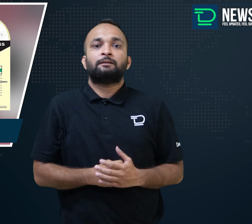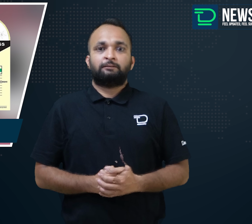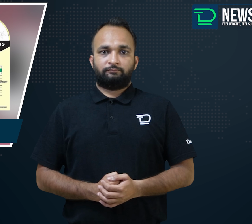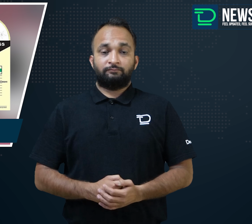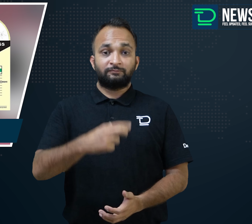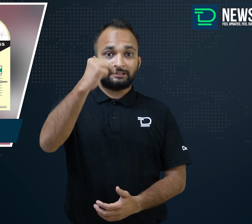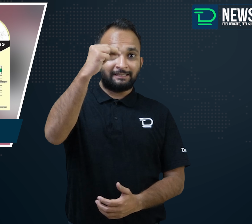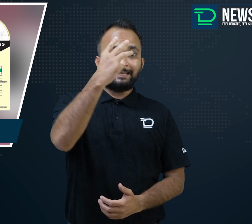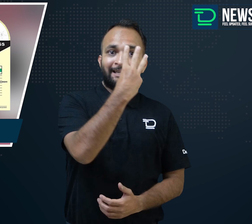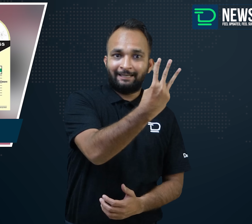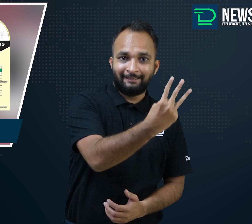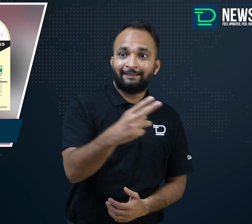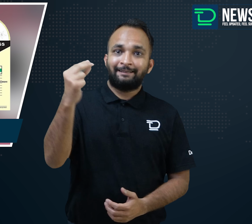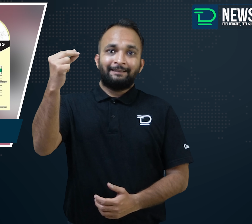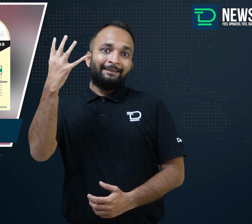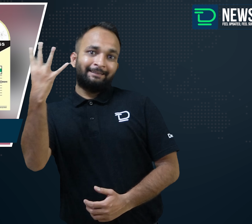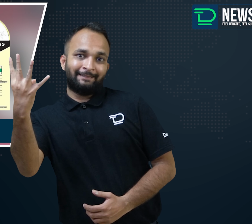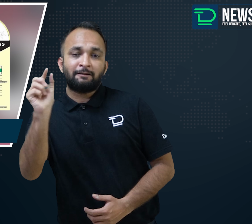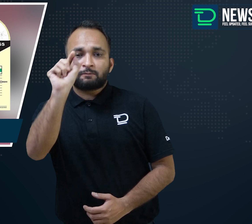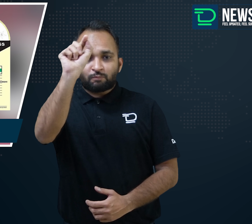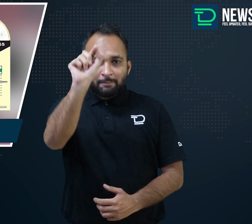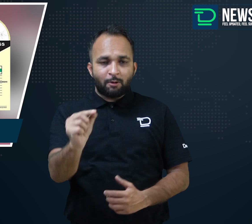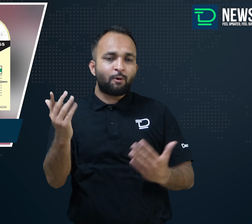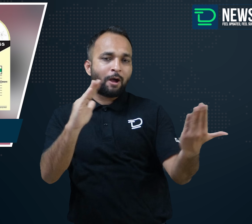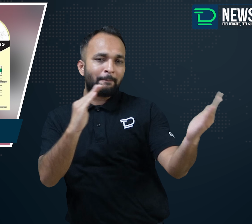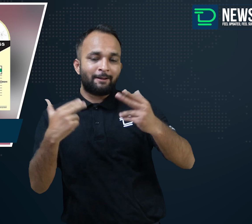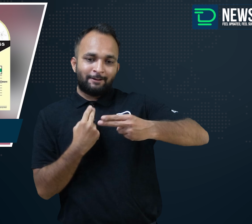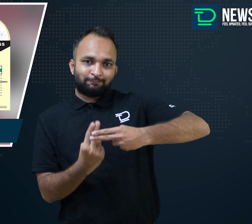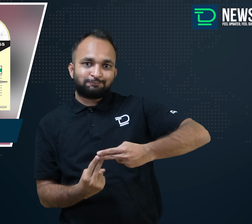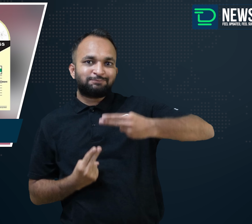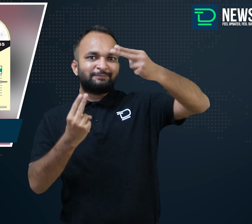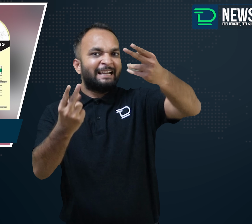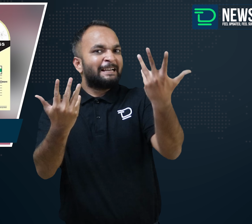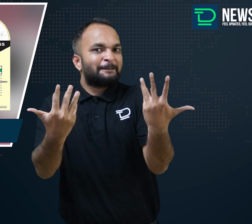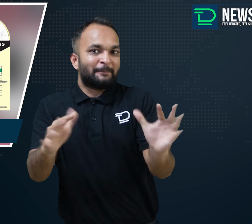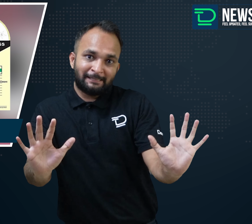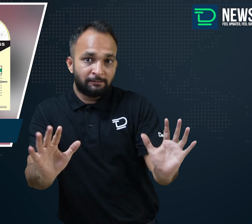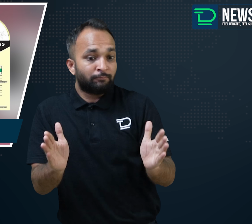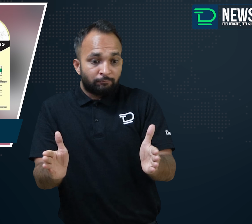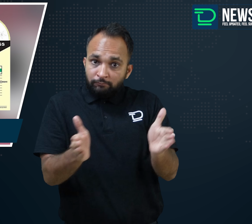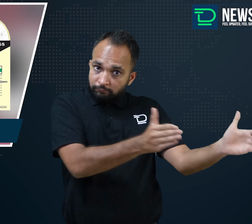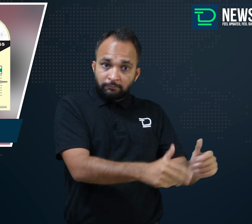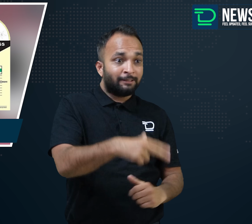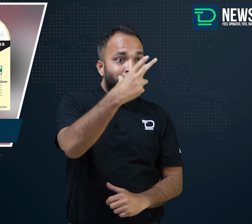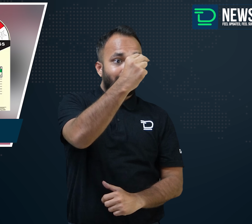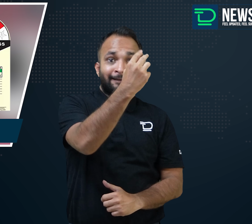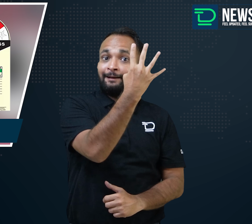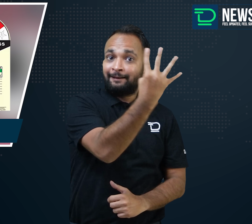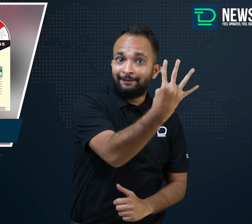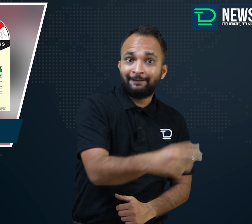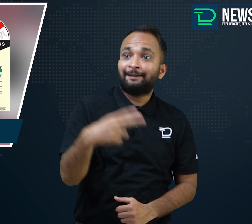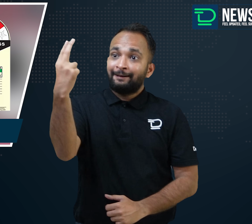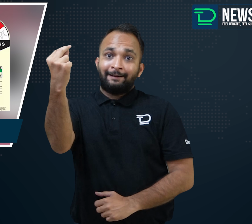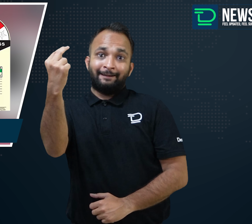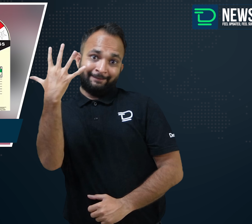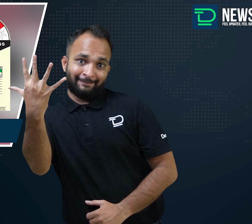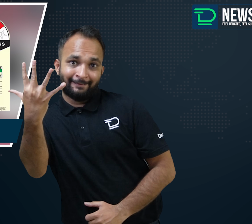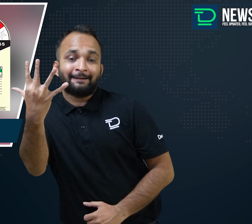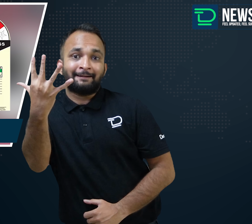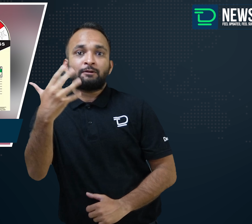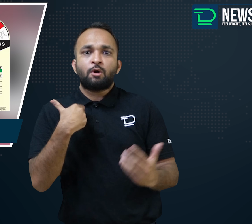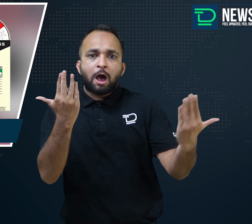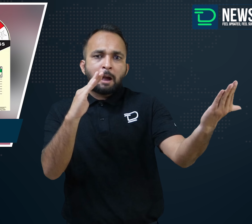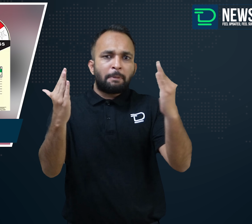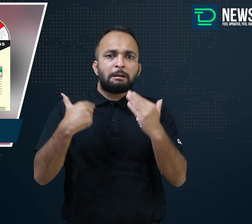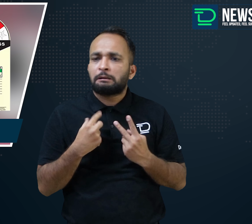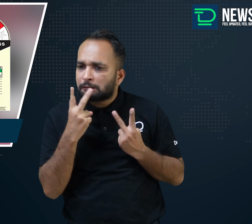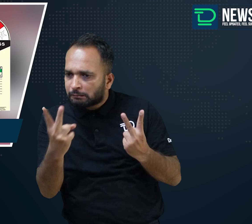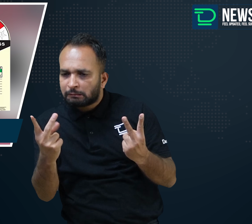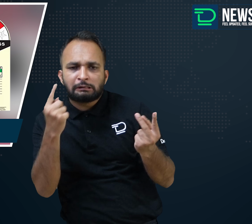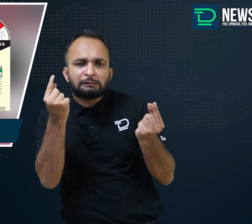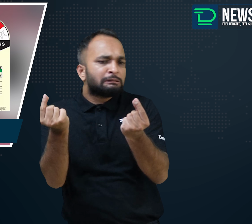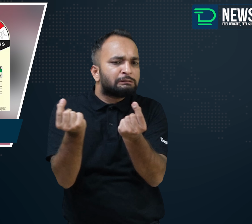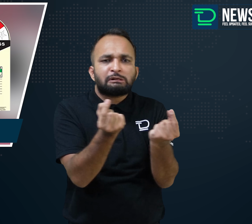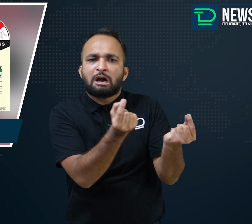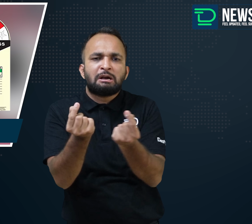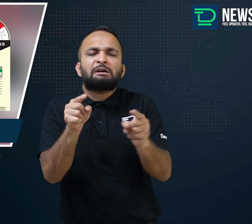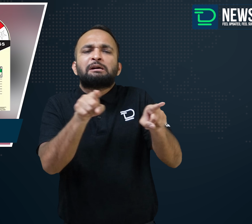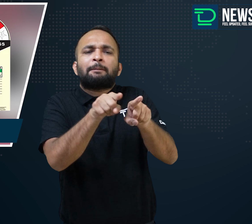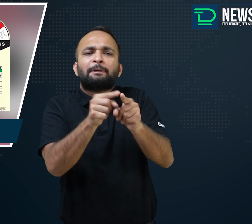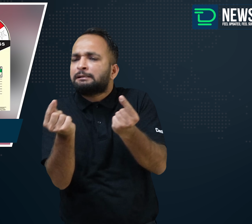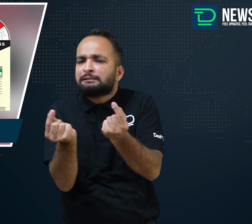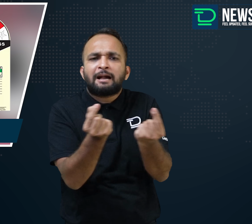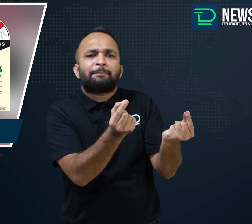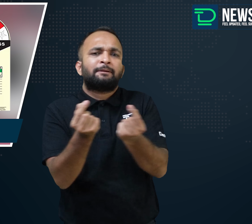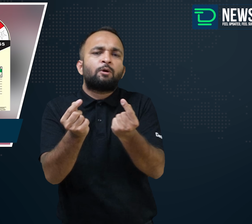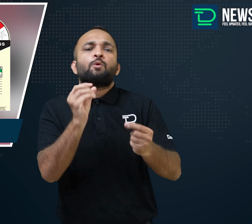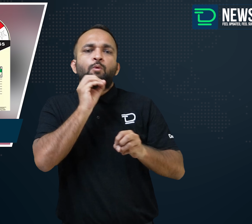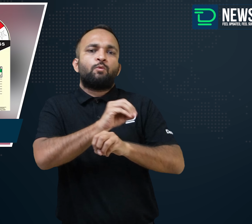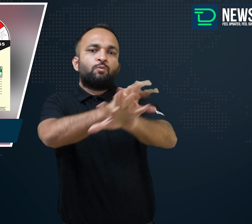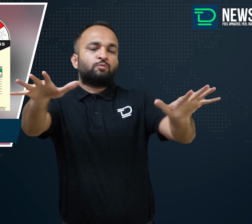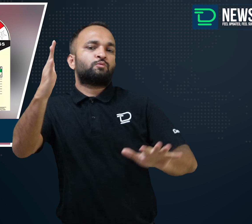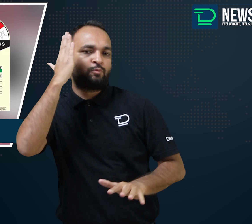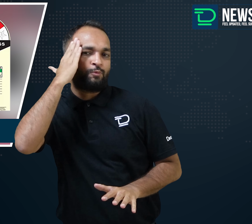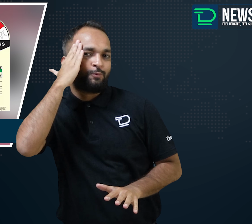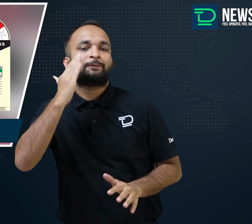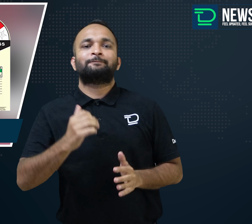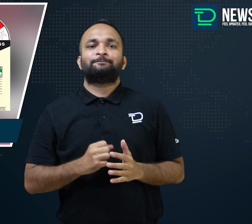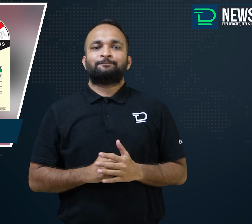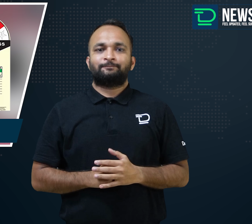3 star vs 4 star/ 5star